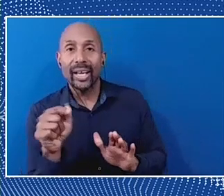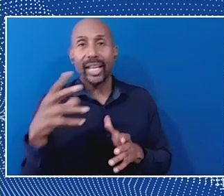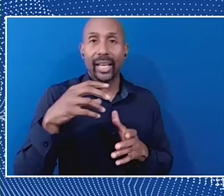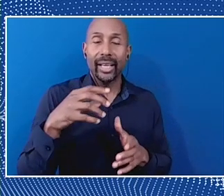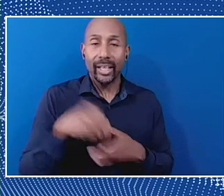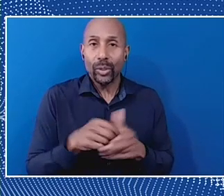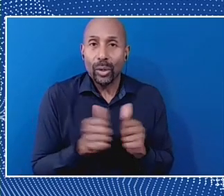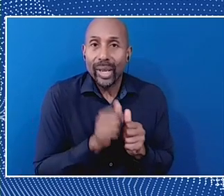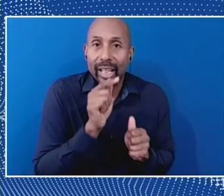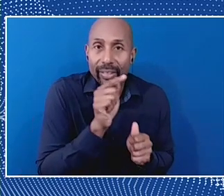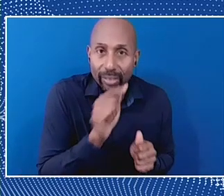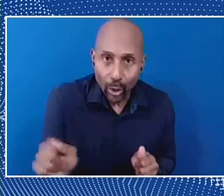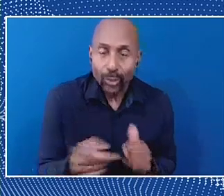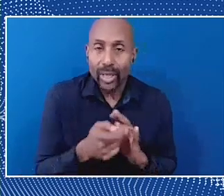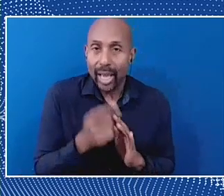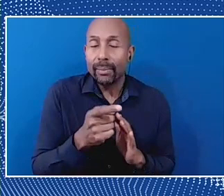Thank you, Jalil. John.